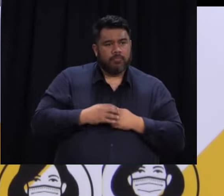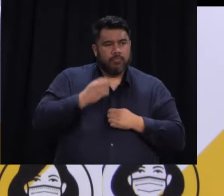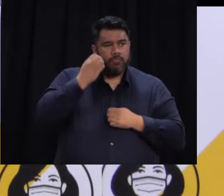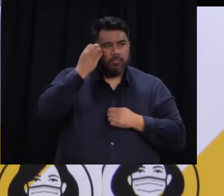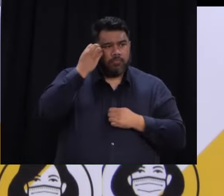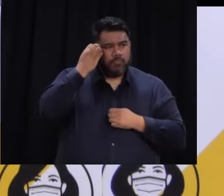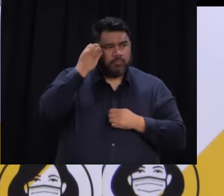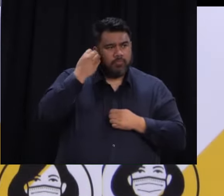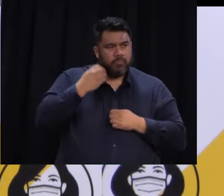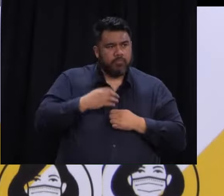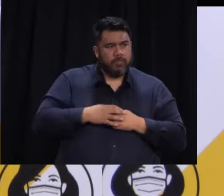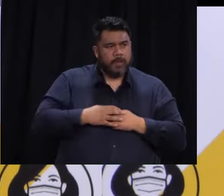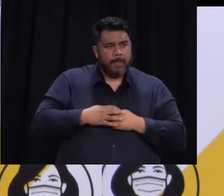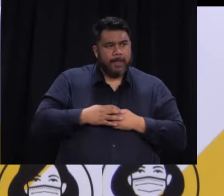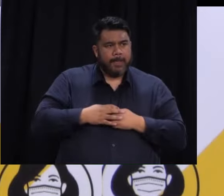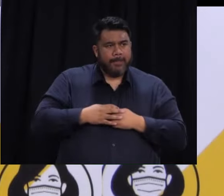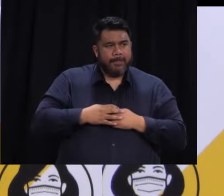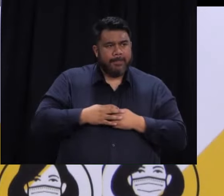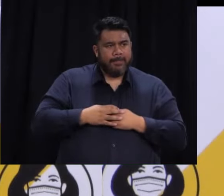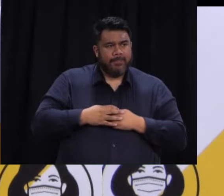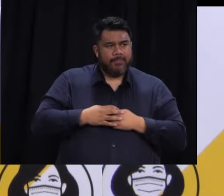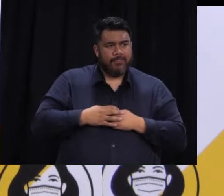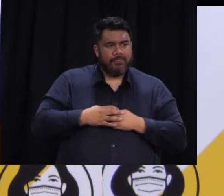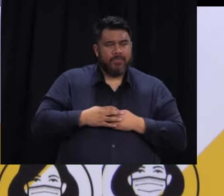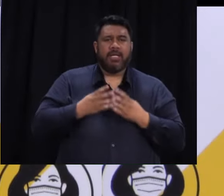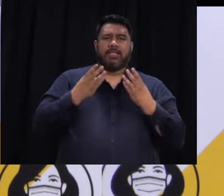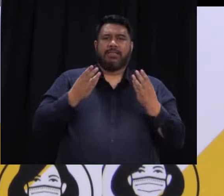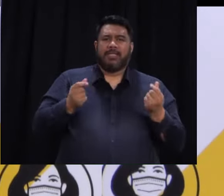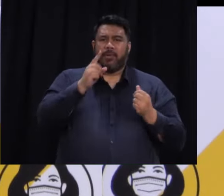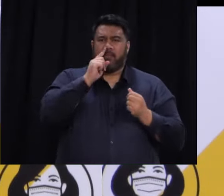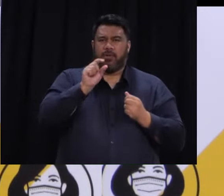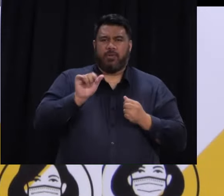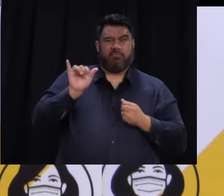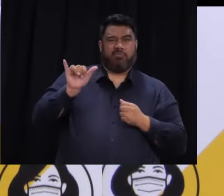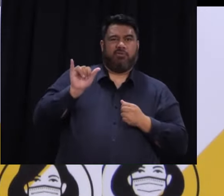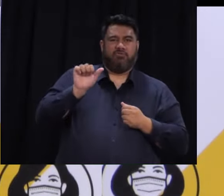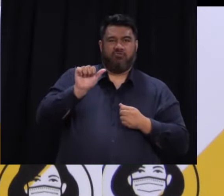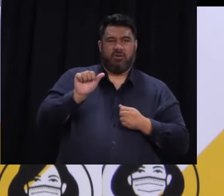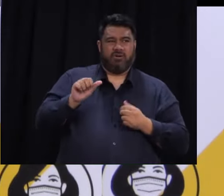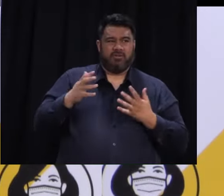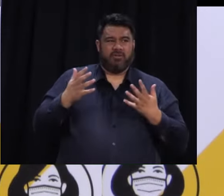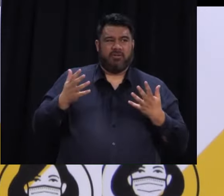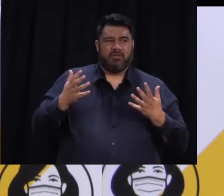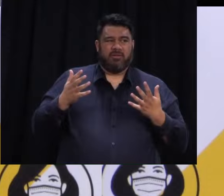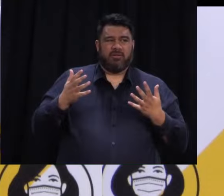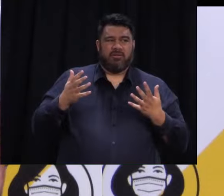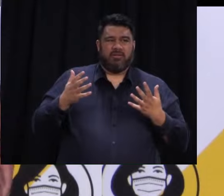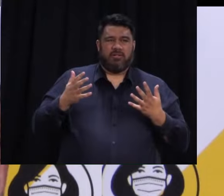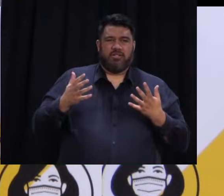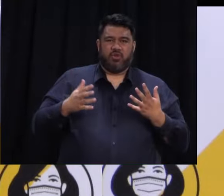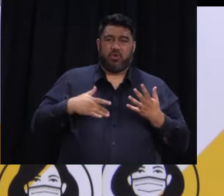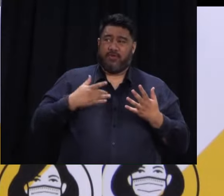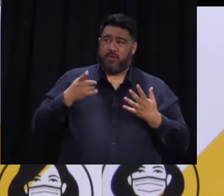issue that we are aiming to hit off.